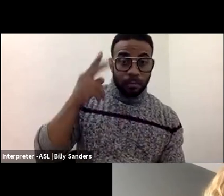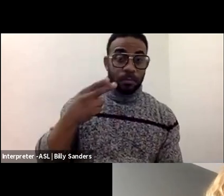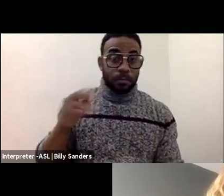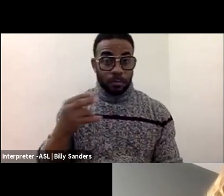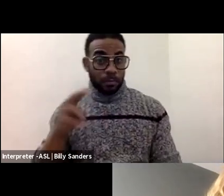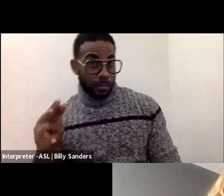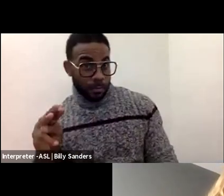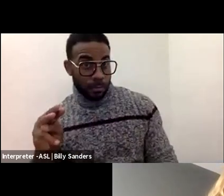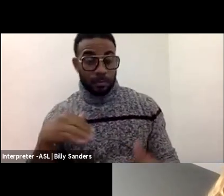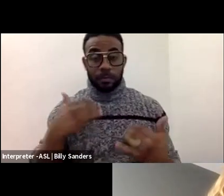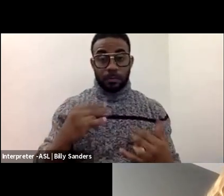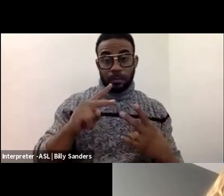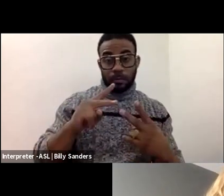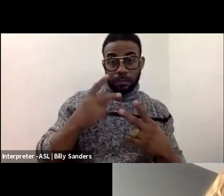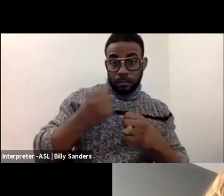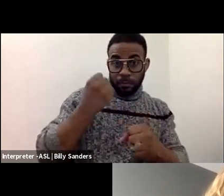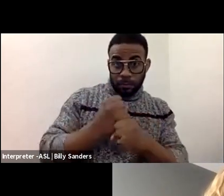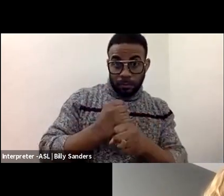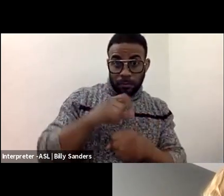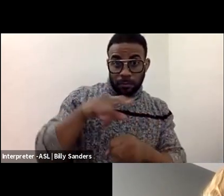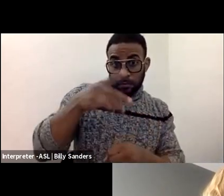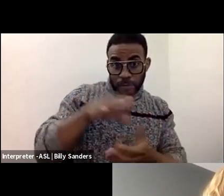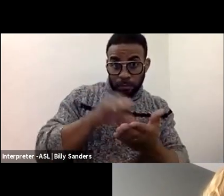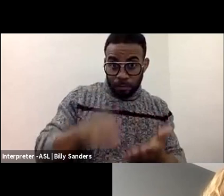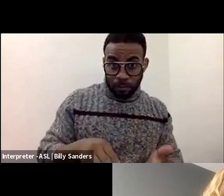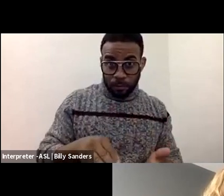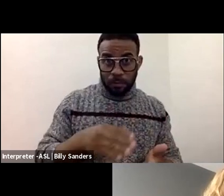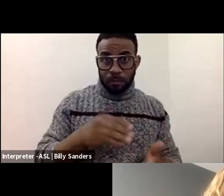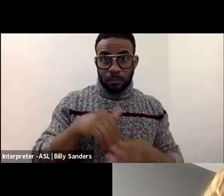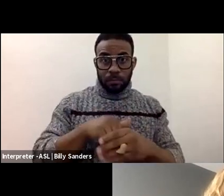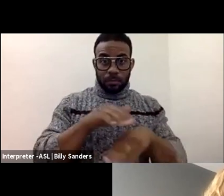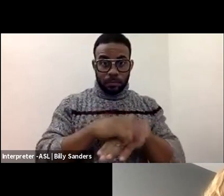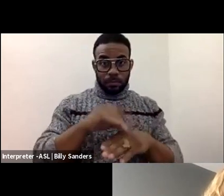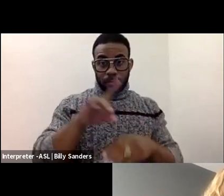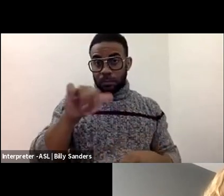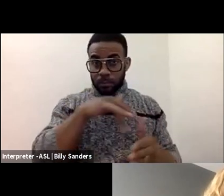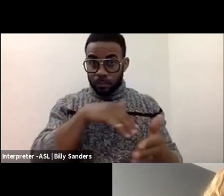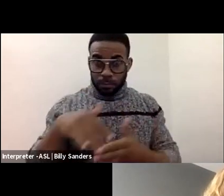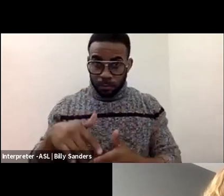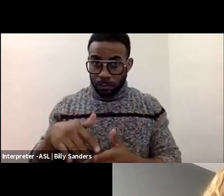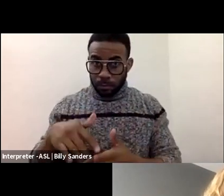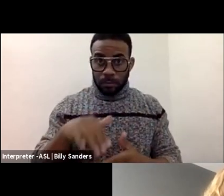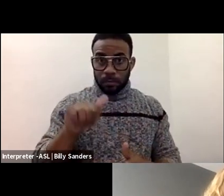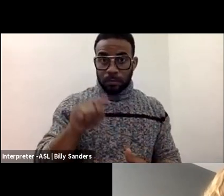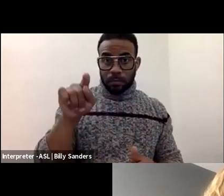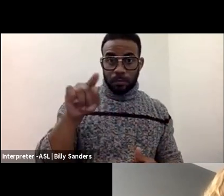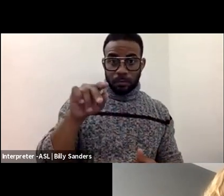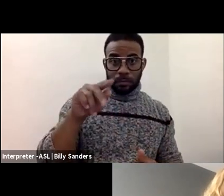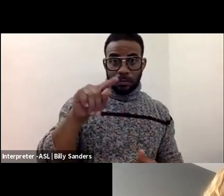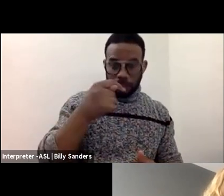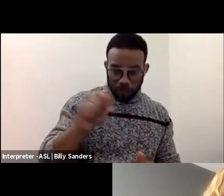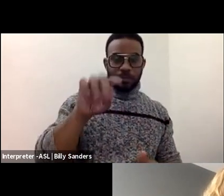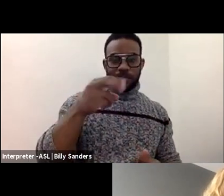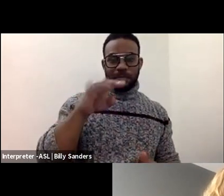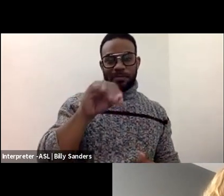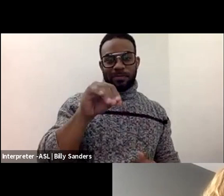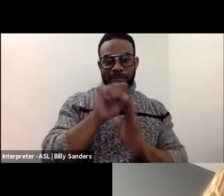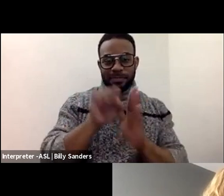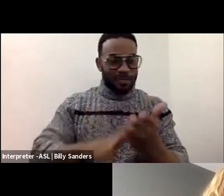I am a second-year doctoral student in English and Disability Studies at the Ohio State University and in the